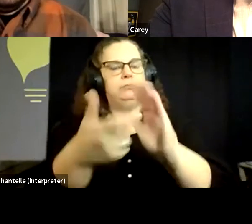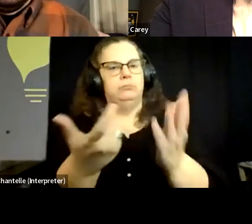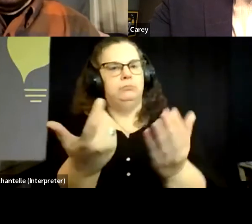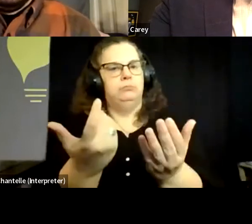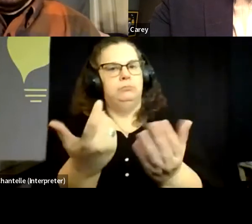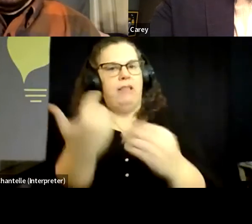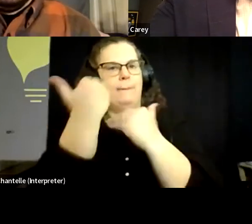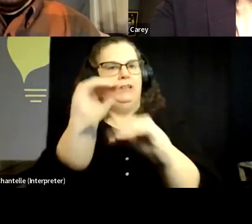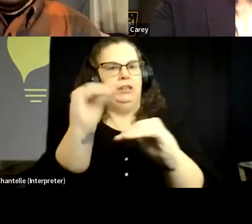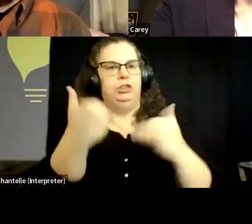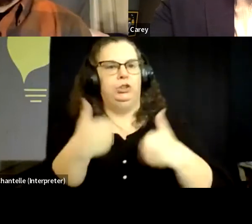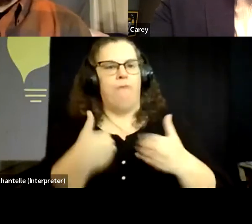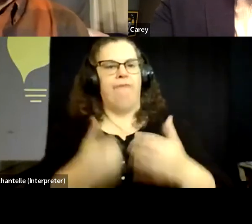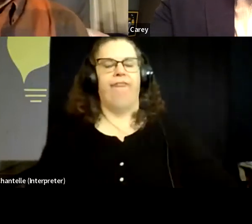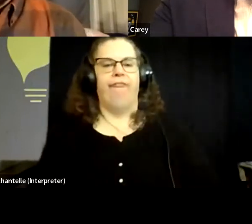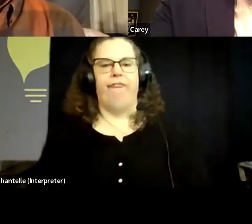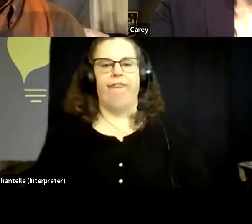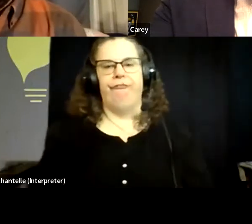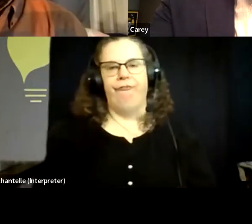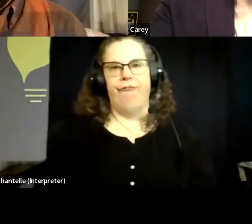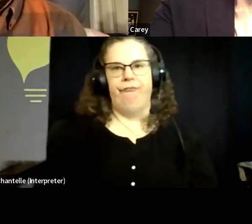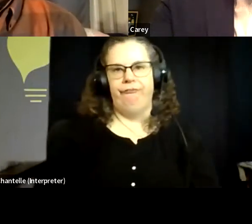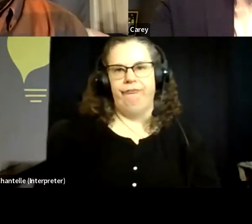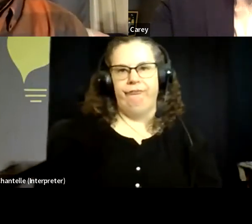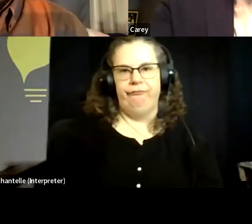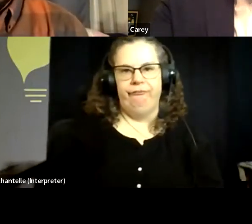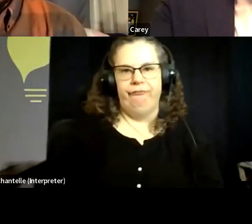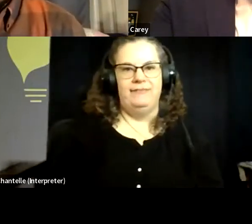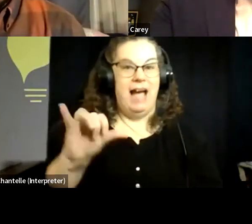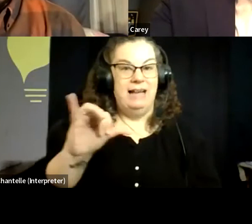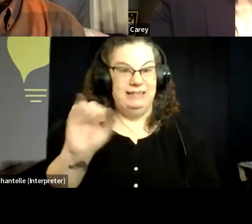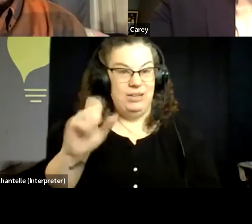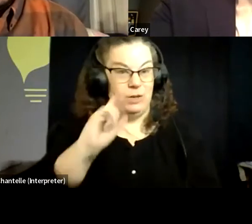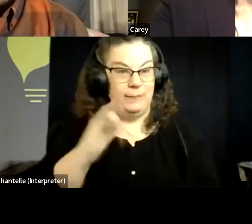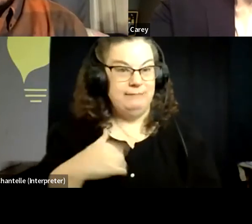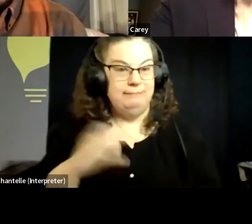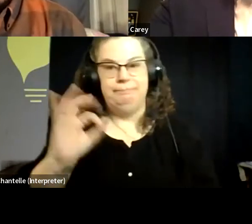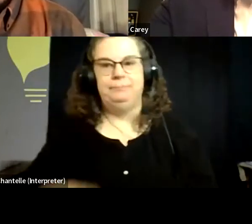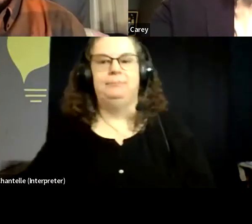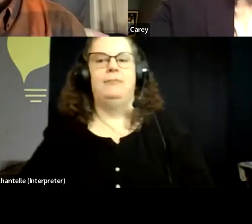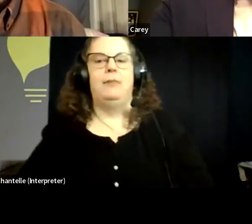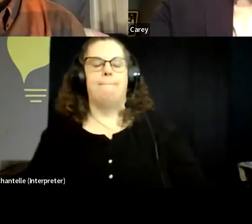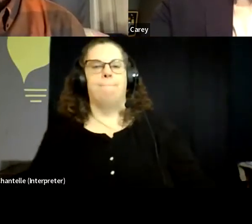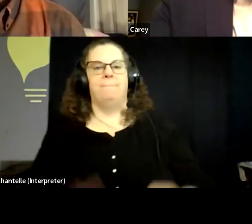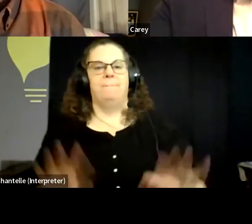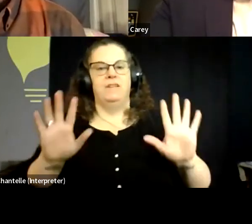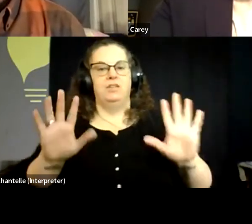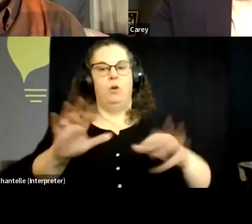s you have? >> Sherri: Can you hear me? Okay, so the Covid restrictions right